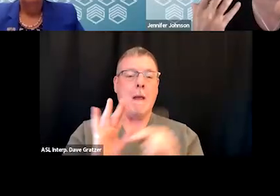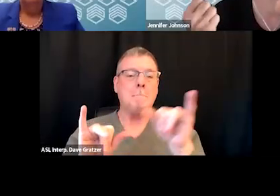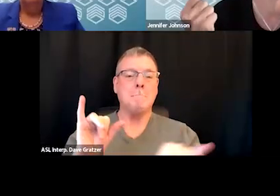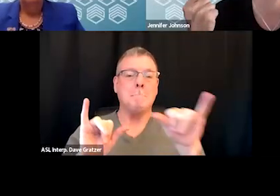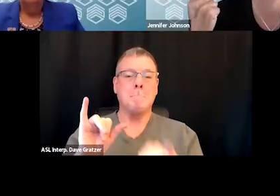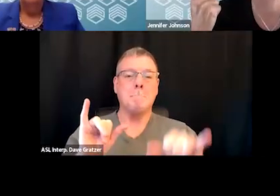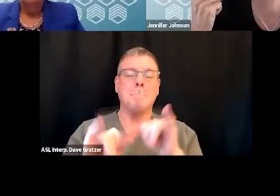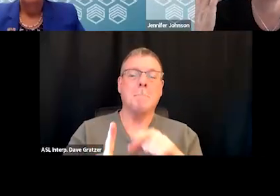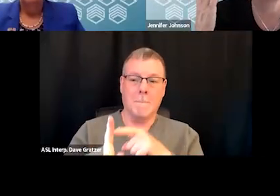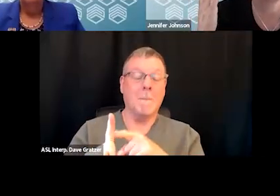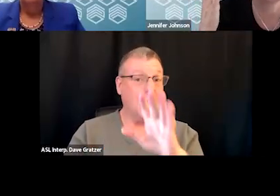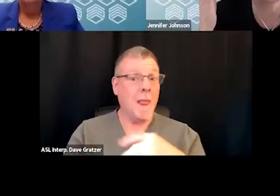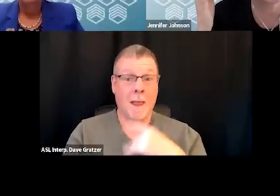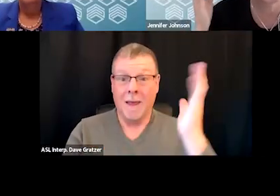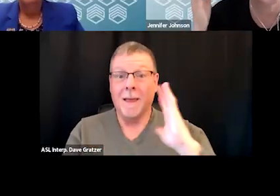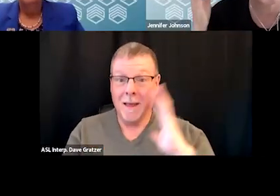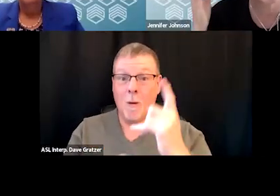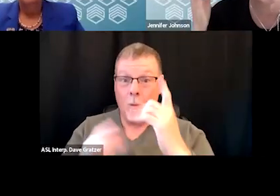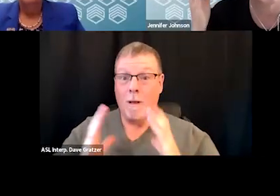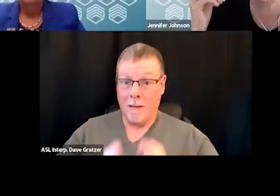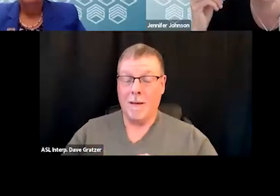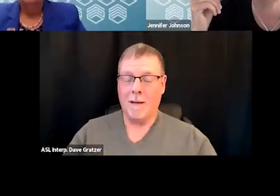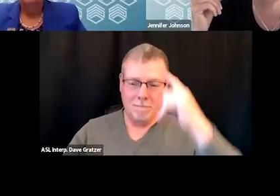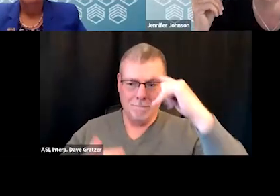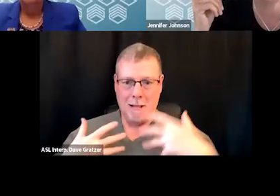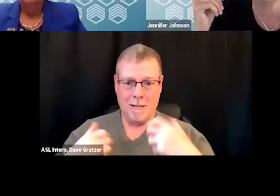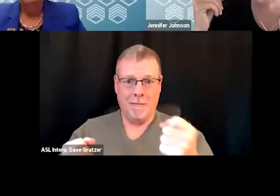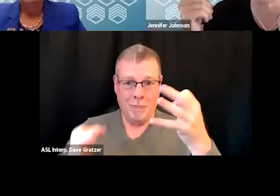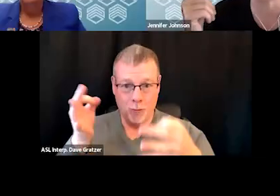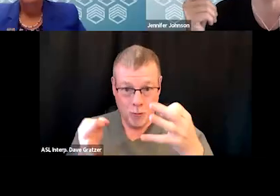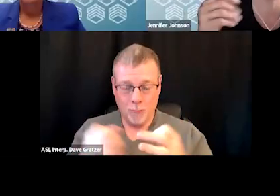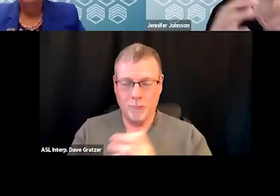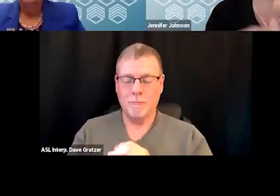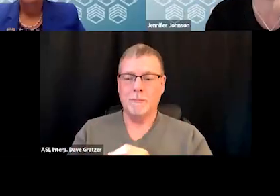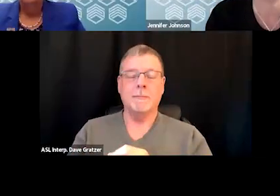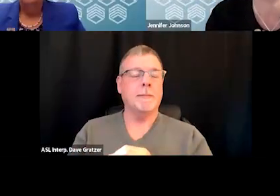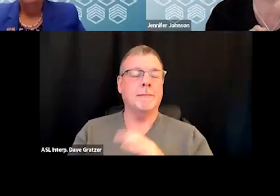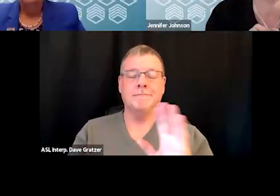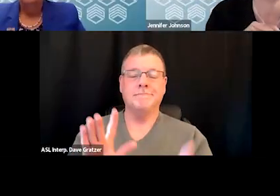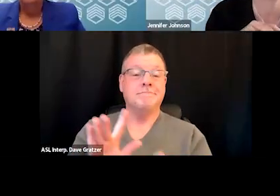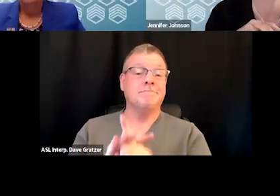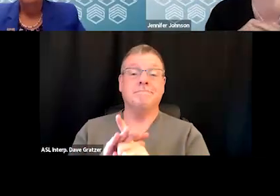I, I had a client in the mental health court, and we always knew when he